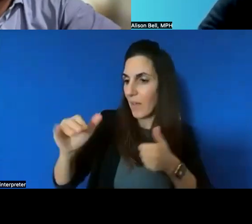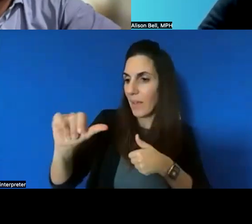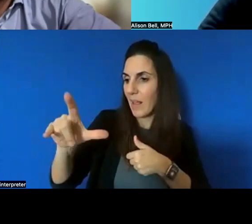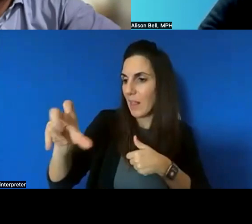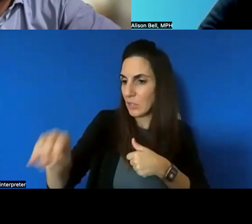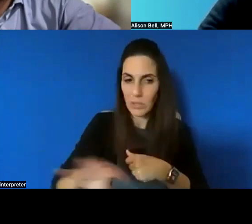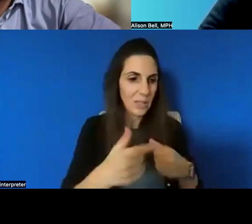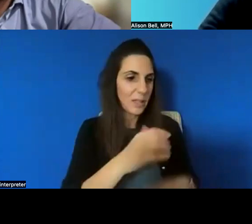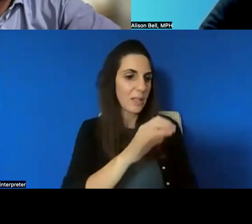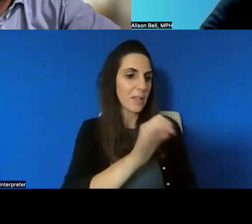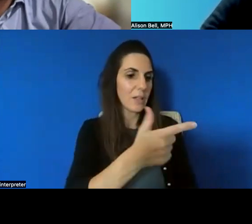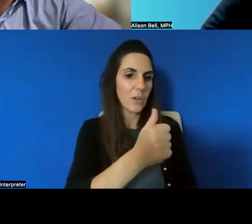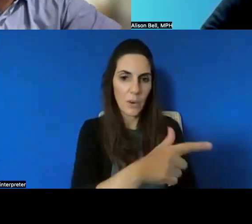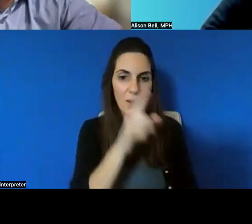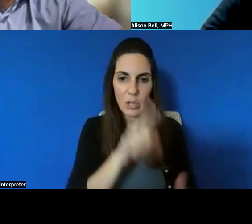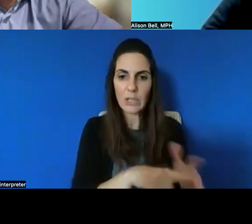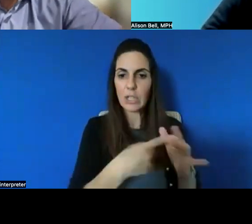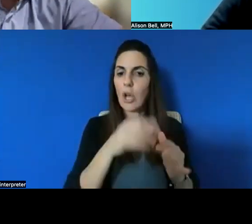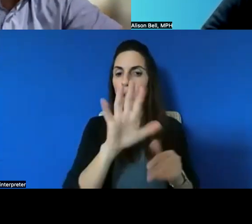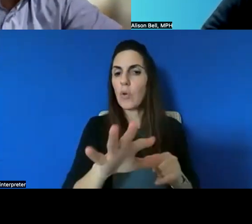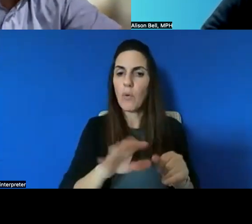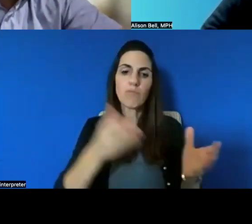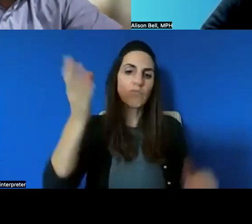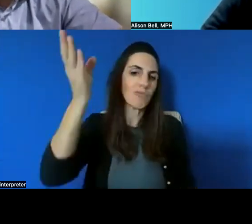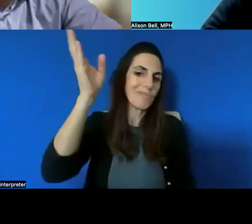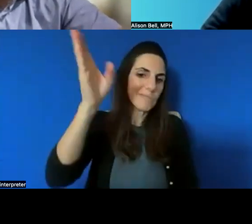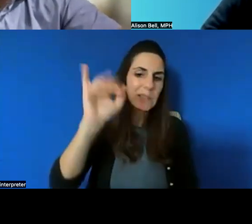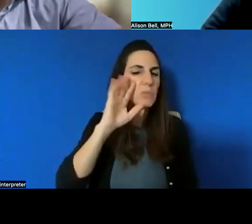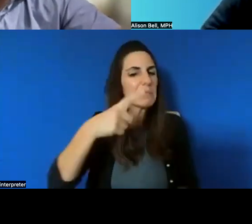and get ready to launch their presentation and to really discuss about the importance